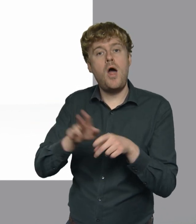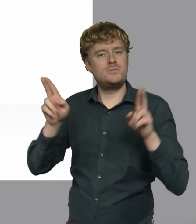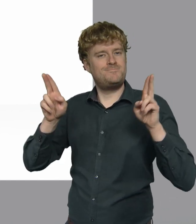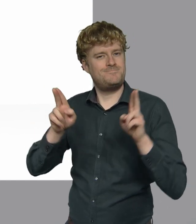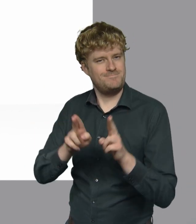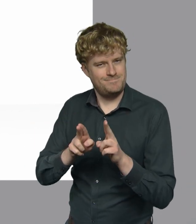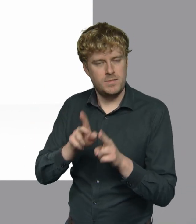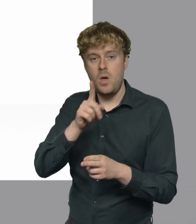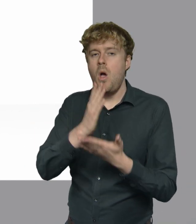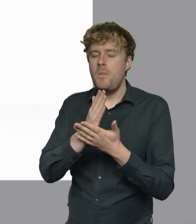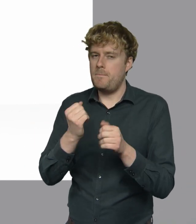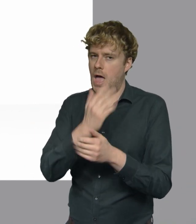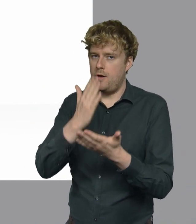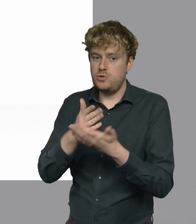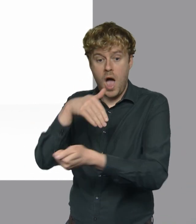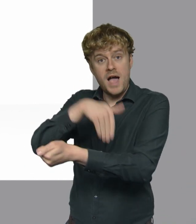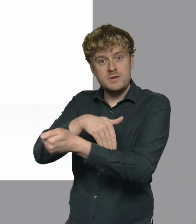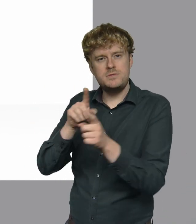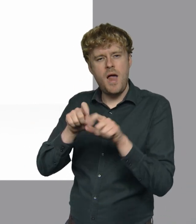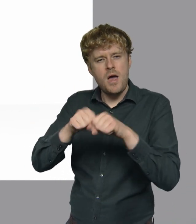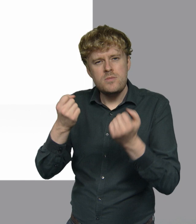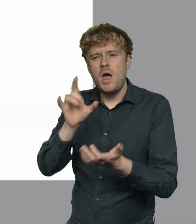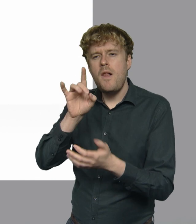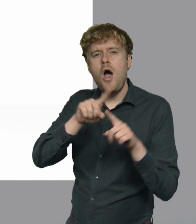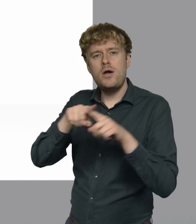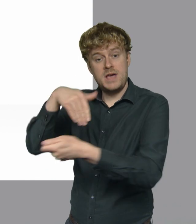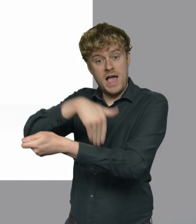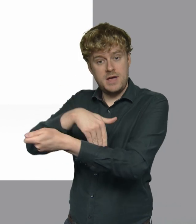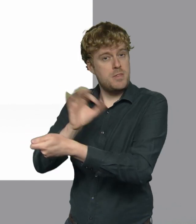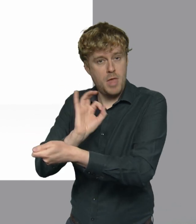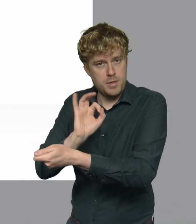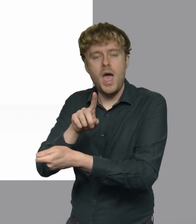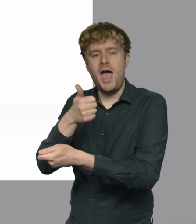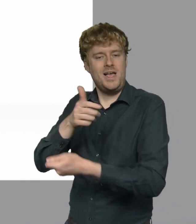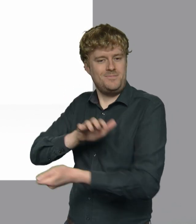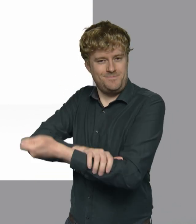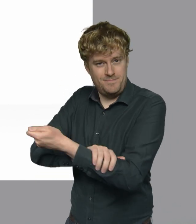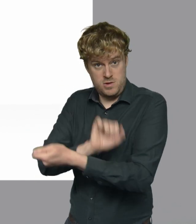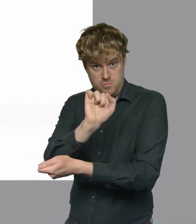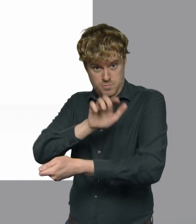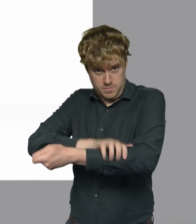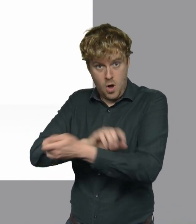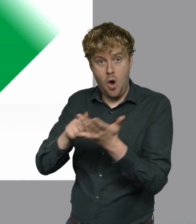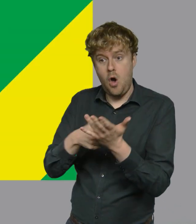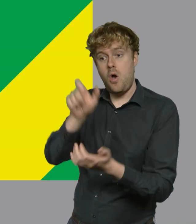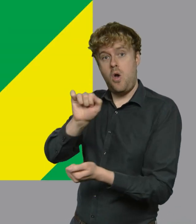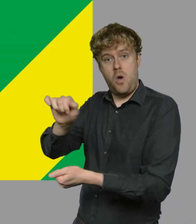definitely nothing stuck inside the wound, such as a piece of glass. Use either your hand or the casualties hand to apply pressure.